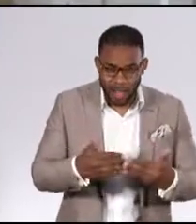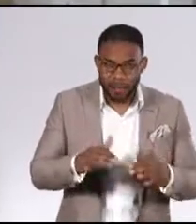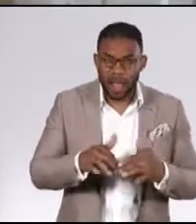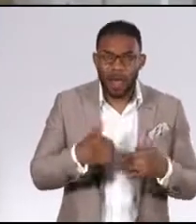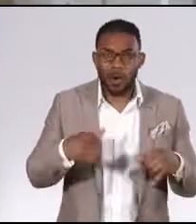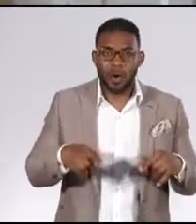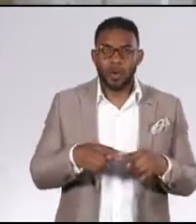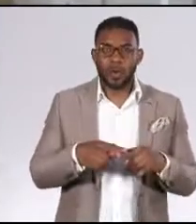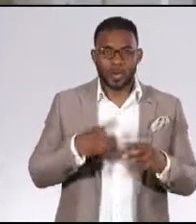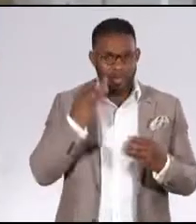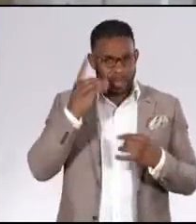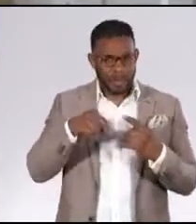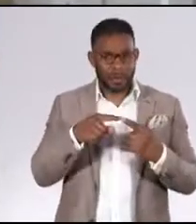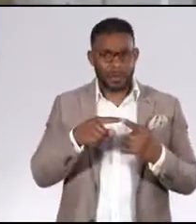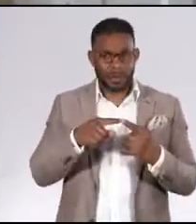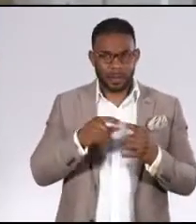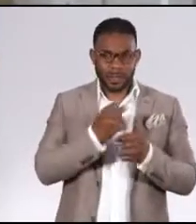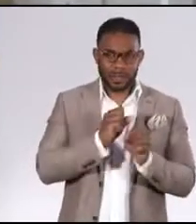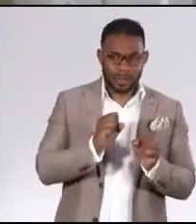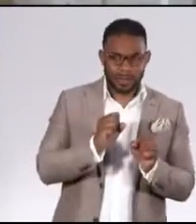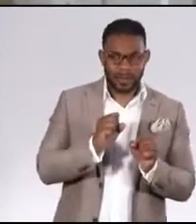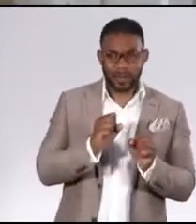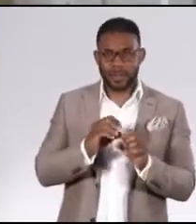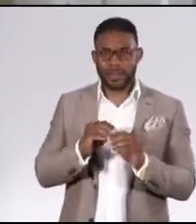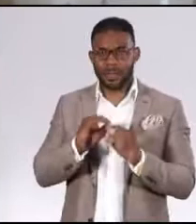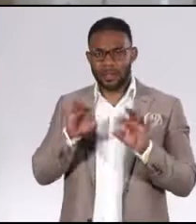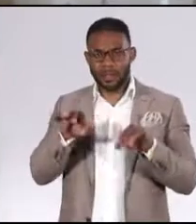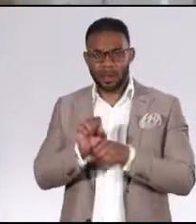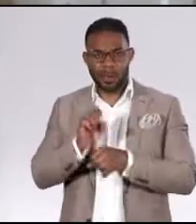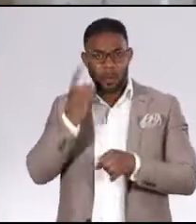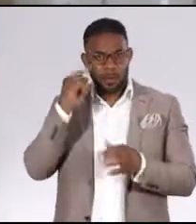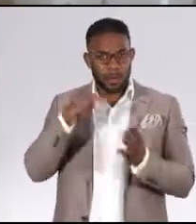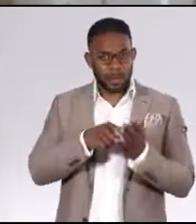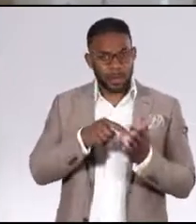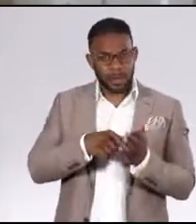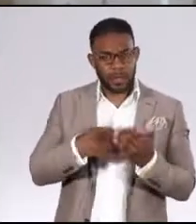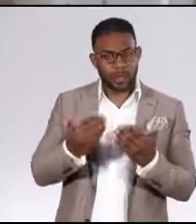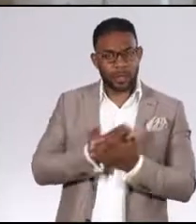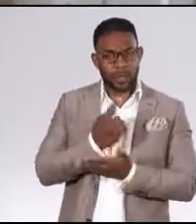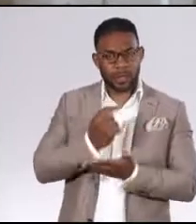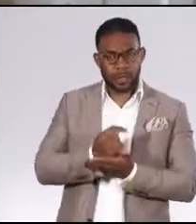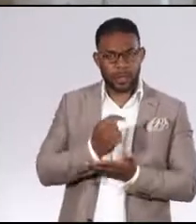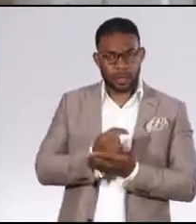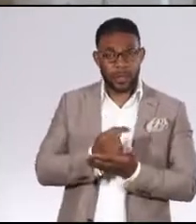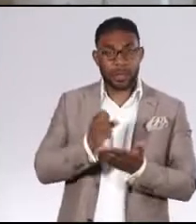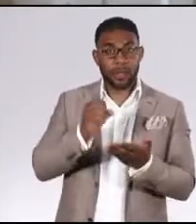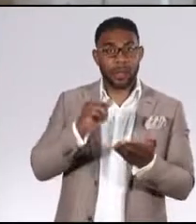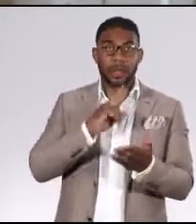think about the safety and efficacy framework of these uh new therapies. So I really want to thank